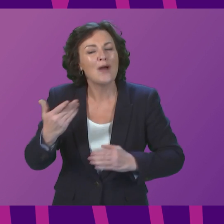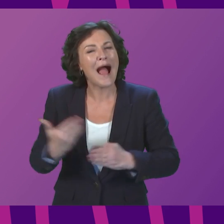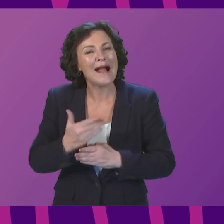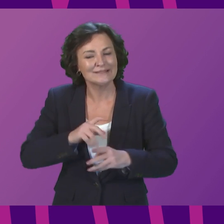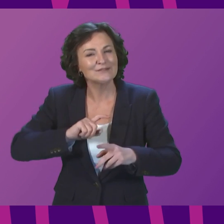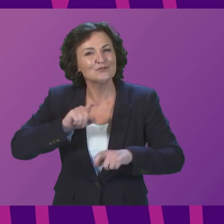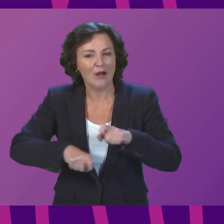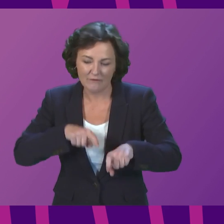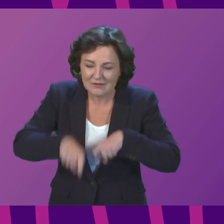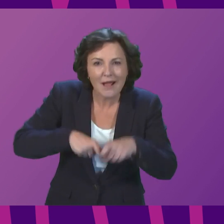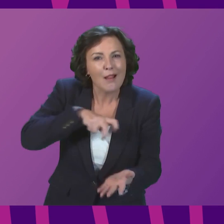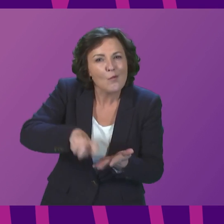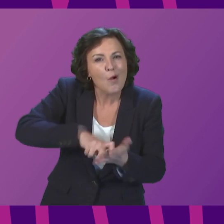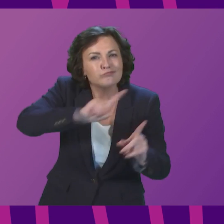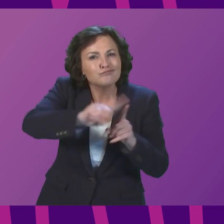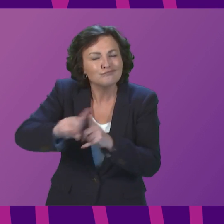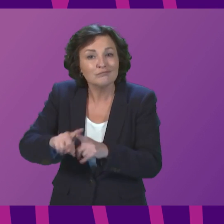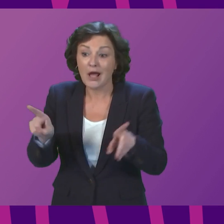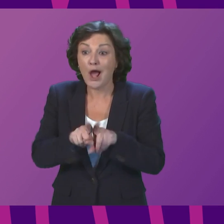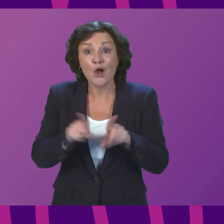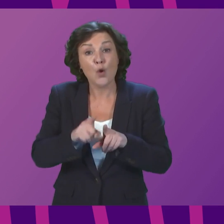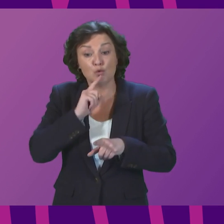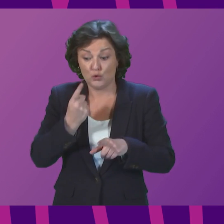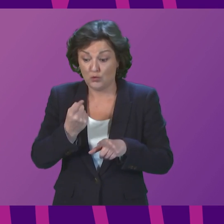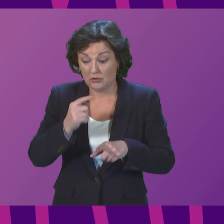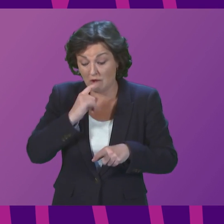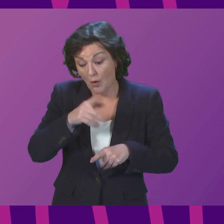five years and we are committed to reducing motor vehicle kilometres by 20 per cent by